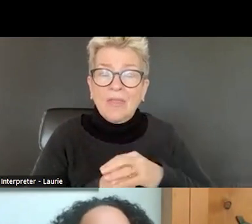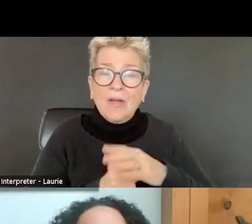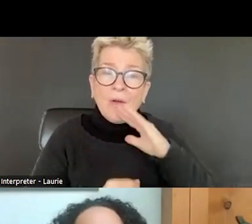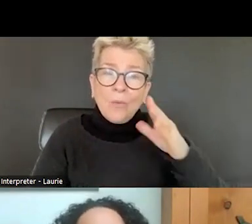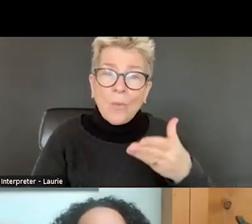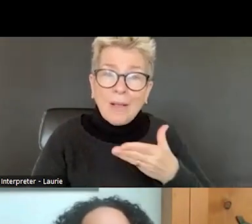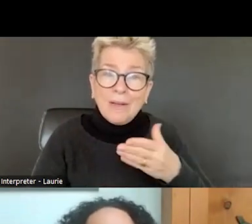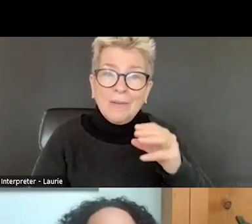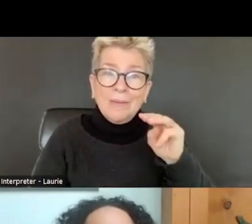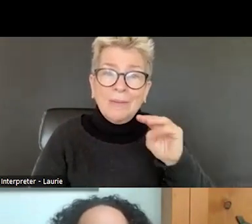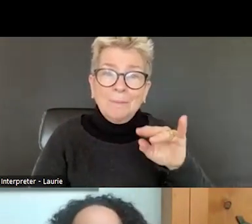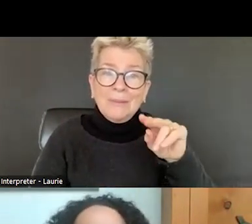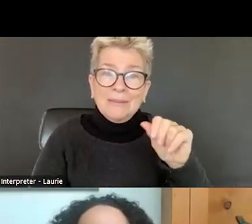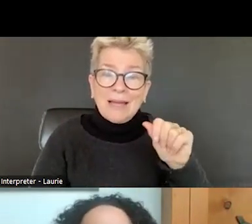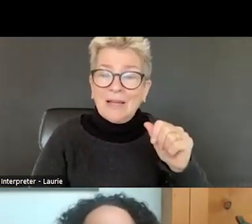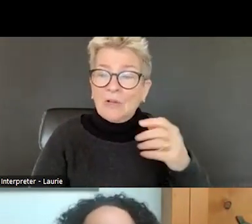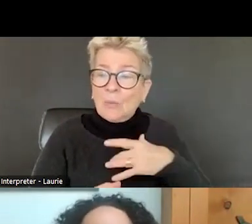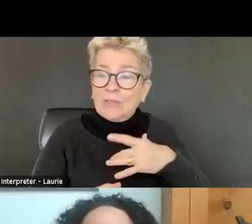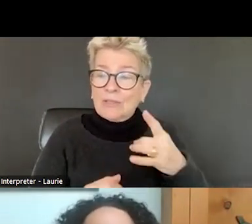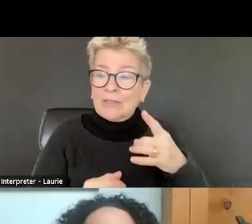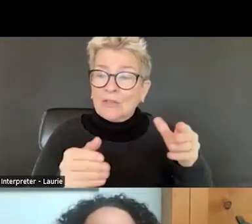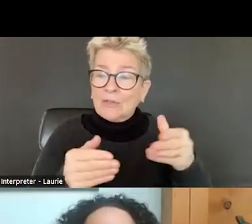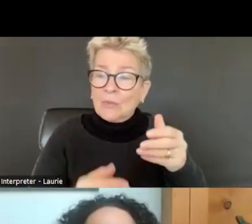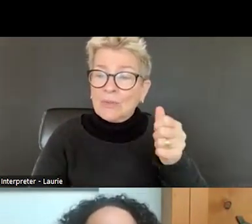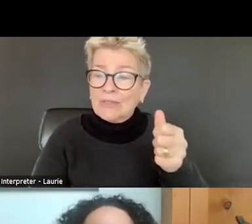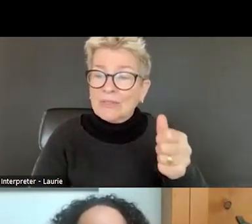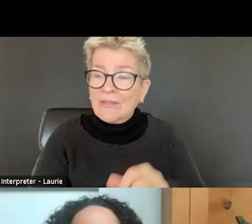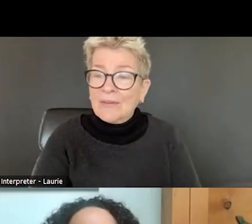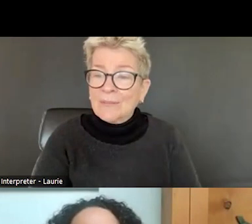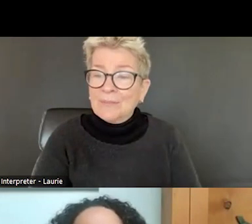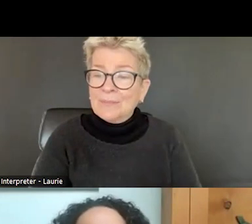like to introduce yourself briefly, and I would love to hear what was your experience